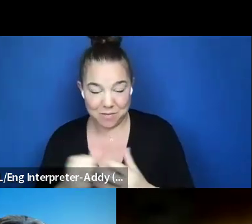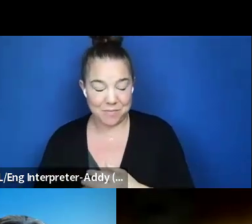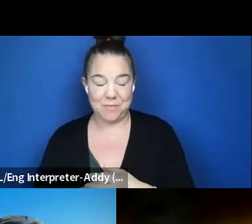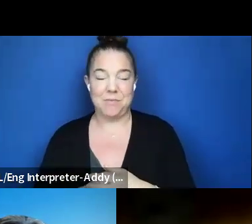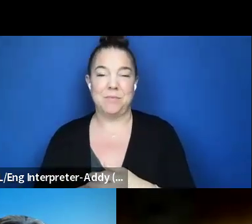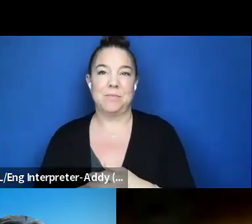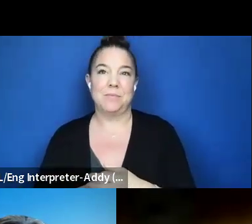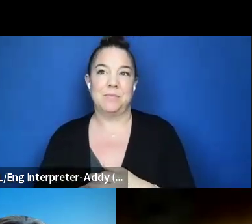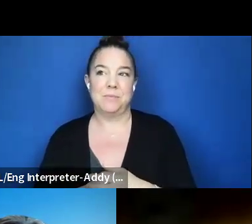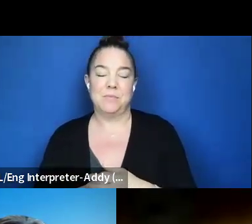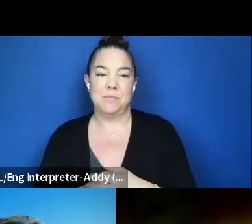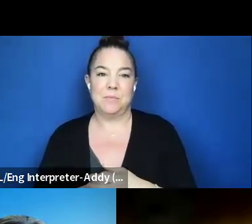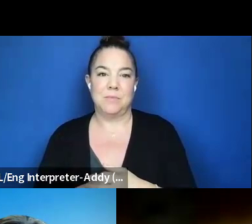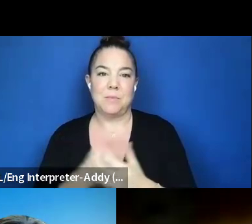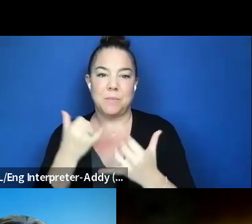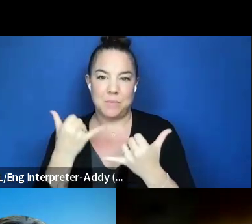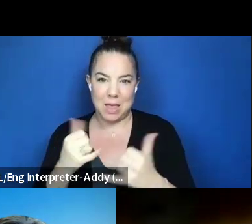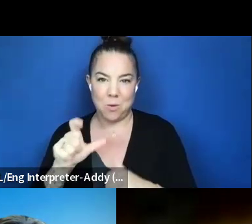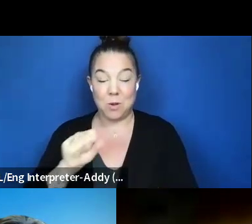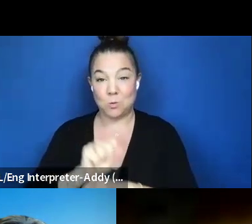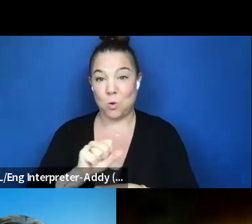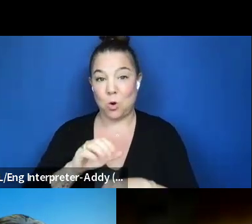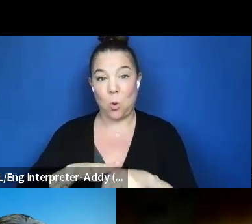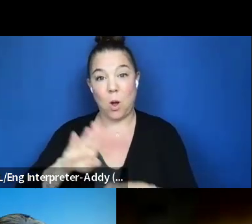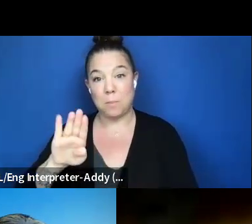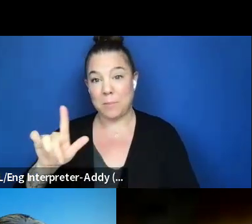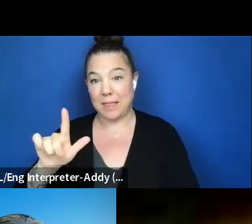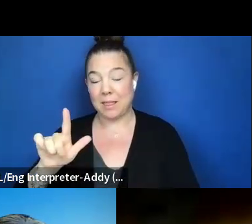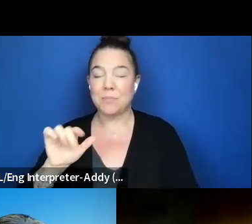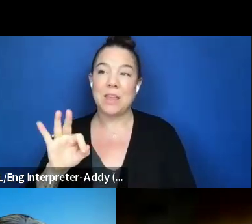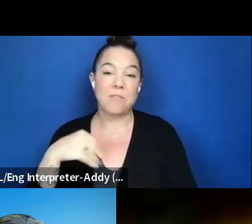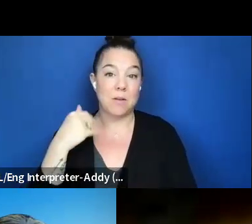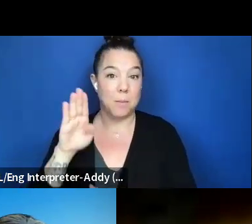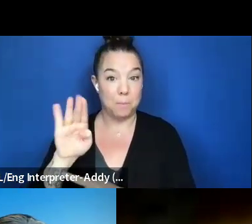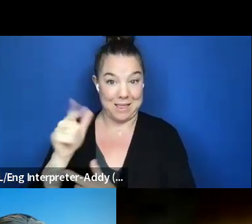Don Posh: on a bill that's coming in. If if a bill's coming in, we need to know